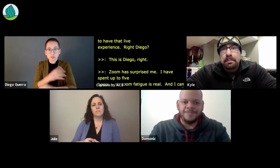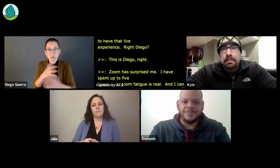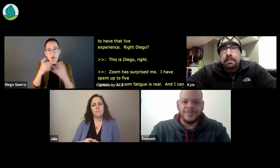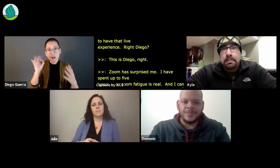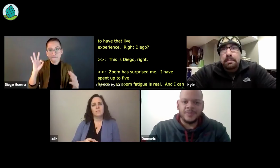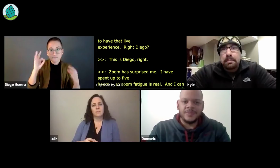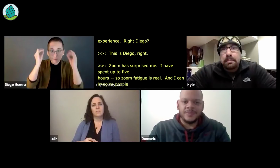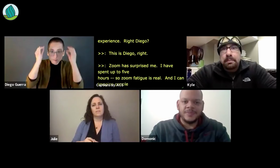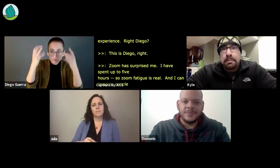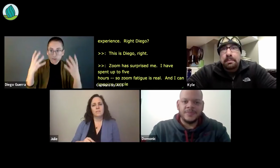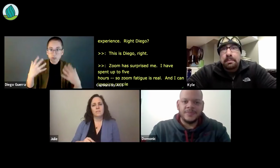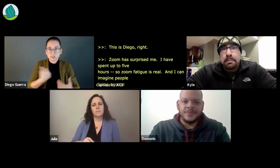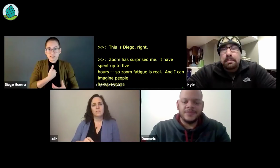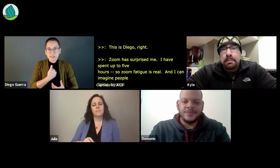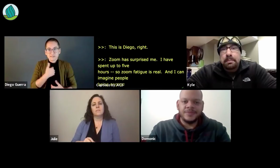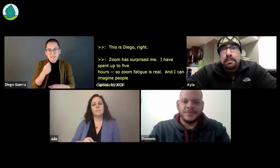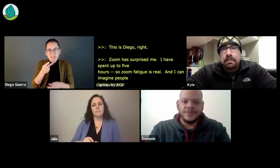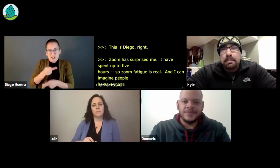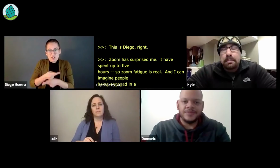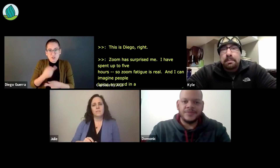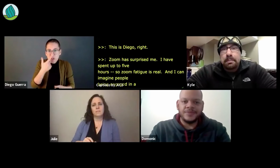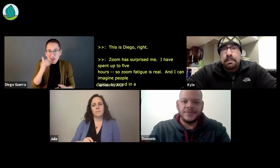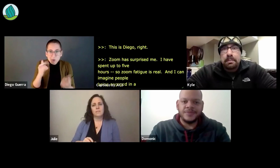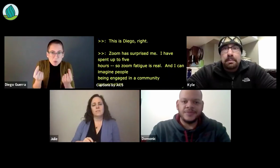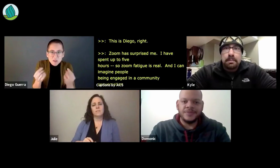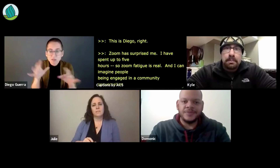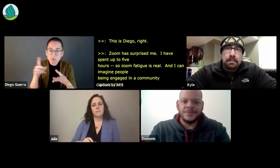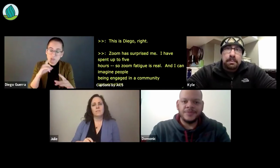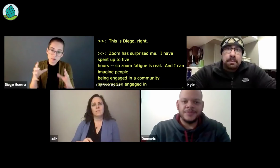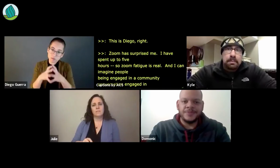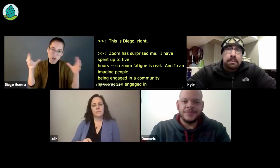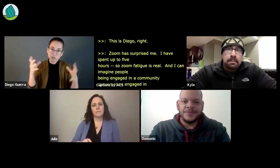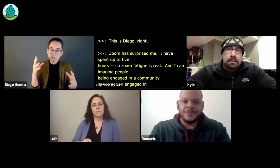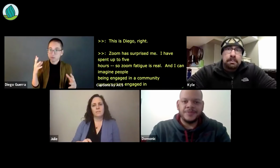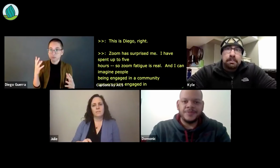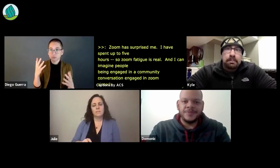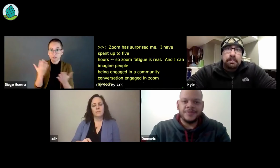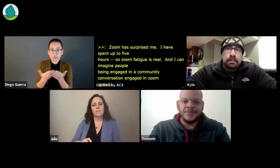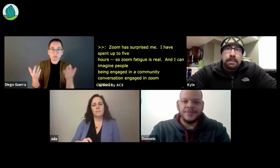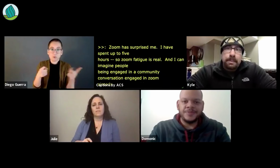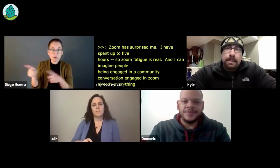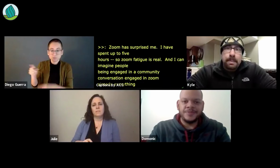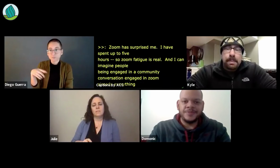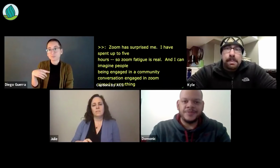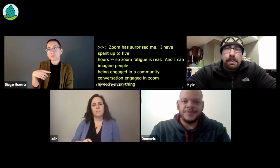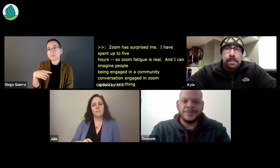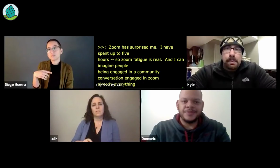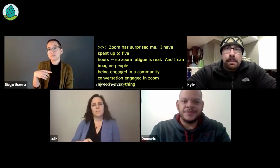That's very fatiguing. A lot of energy that has to be put into that, a lot of attention that has to be given, and so that is part of that damn-- the dynamic